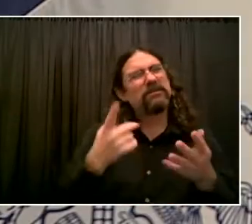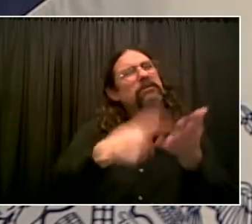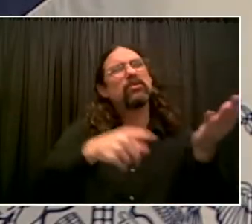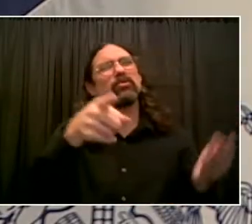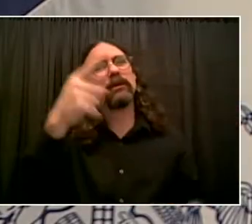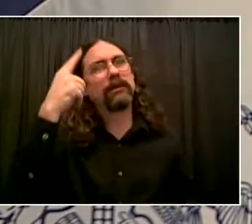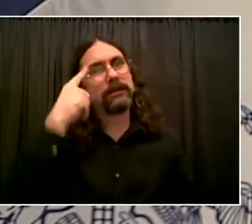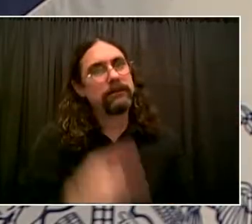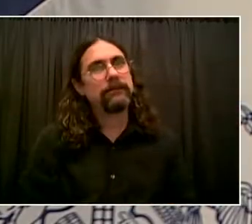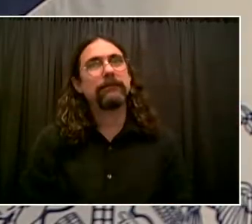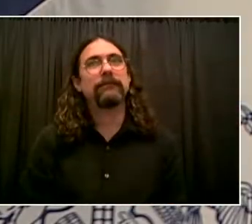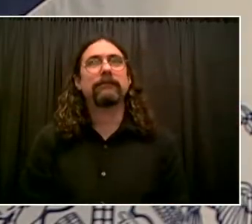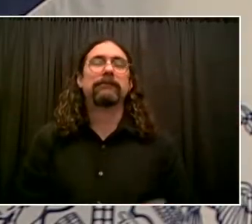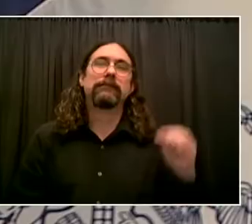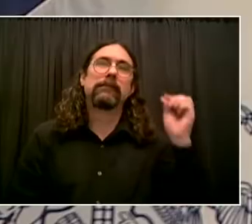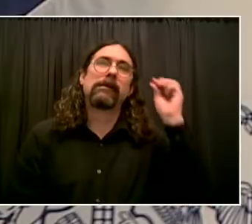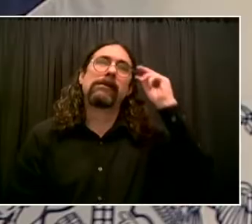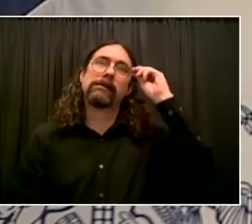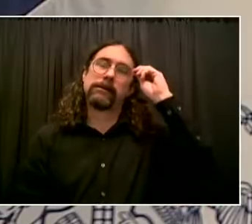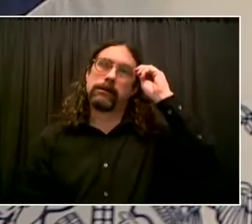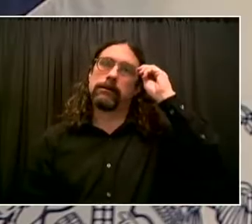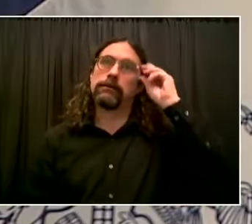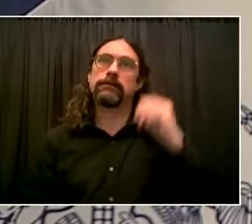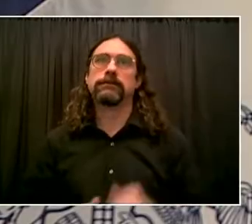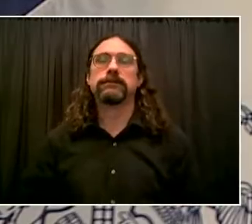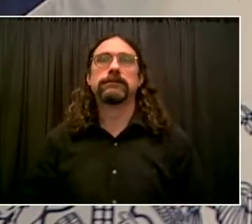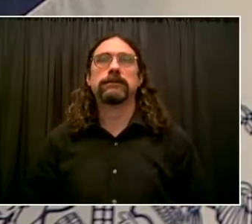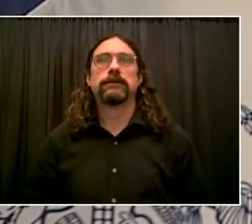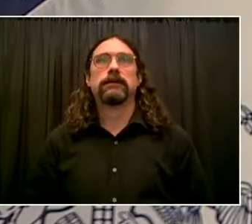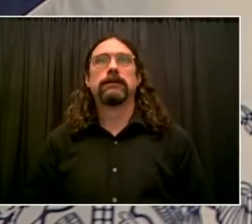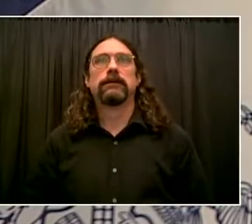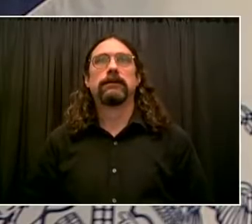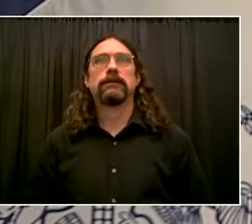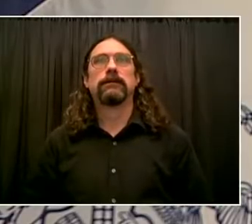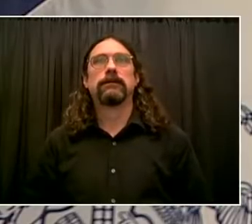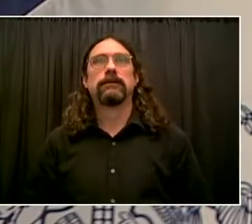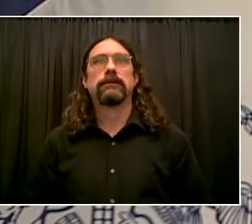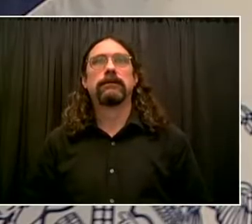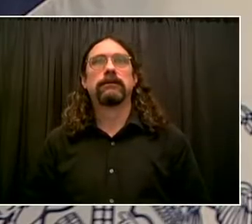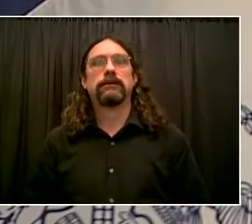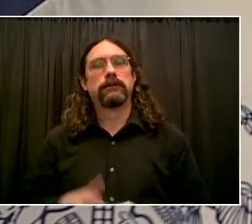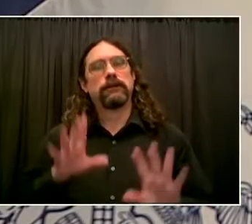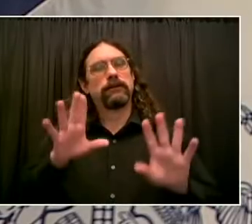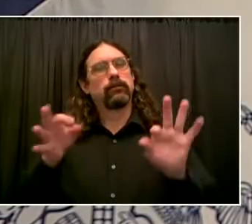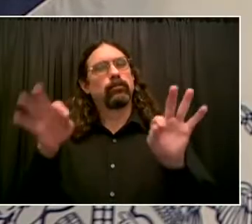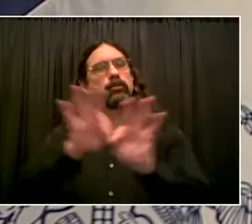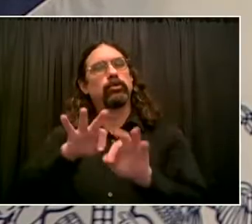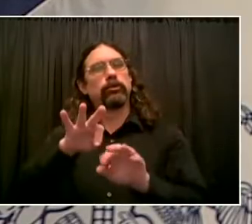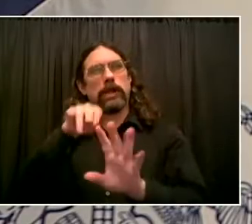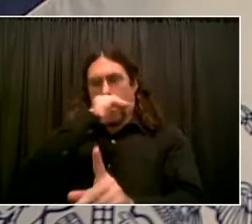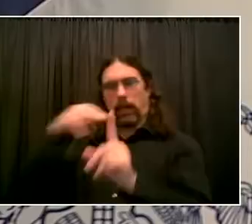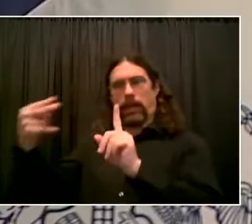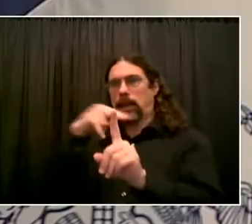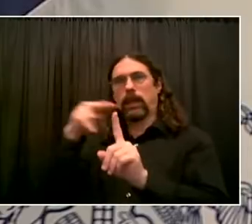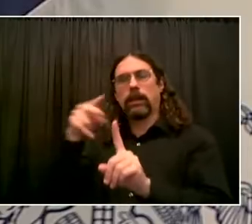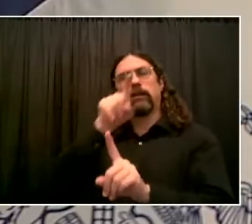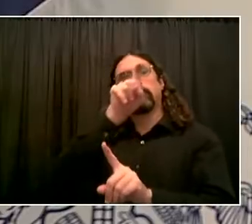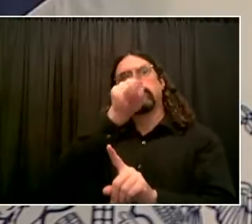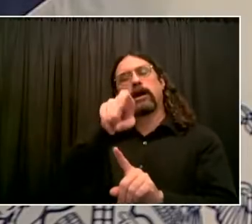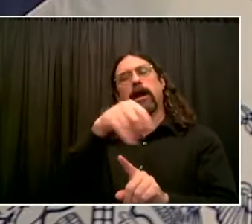I THINK WE NEED TO PUT IT IN PERSPECTIVE. I DON'T THINK IT SETS A